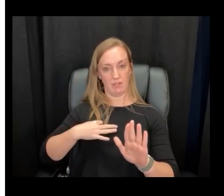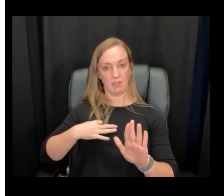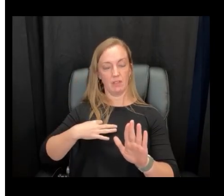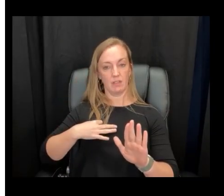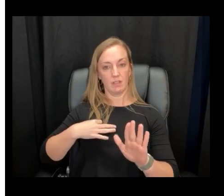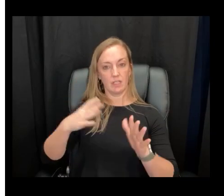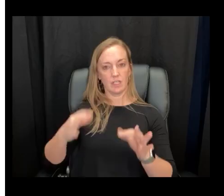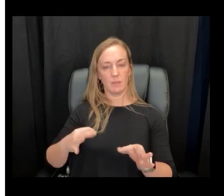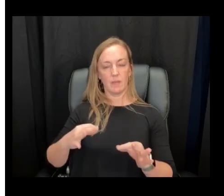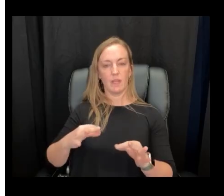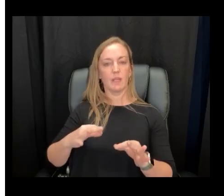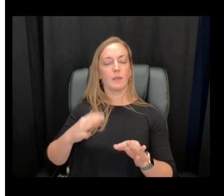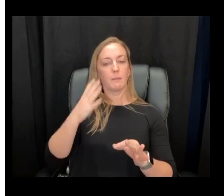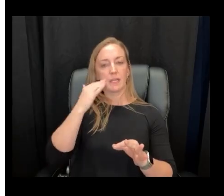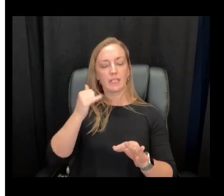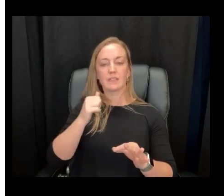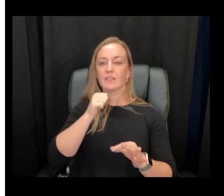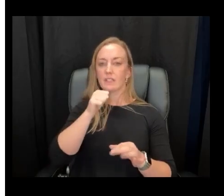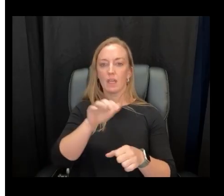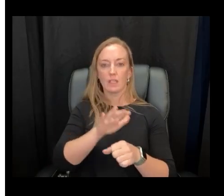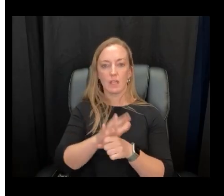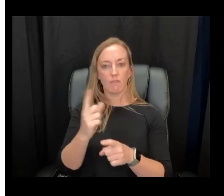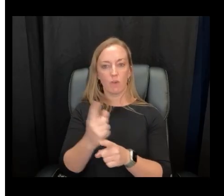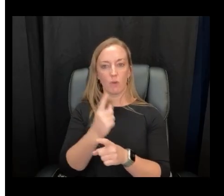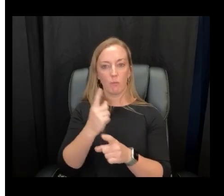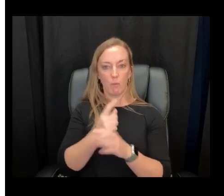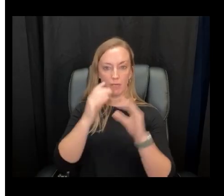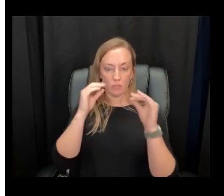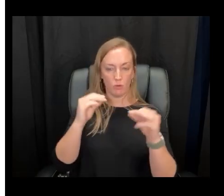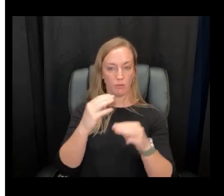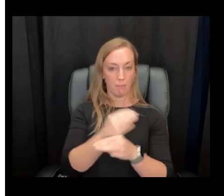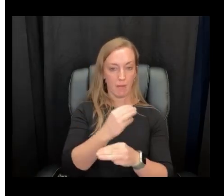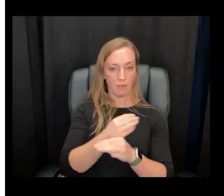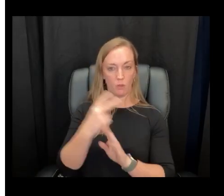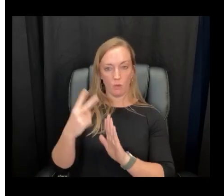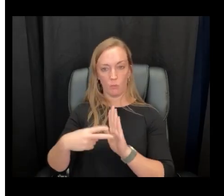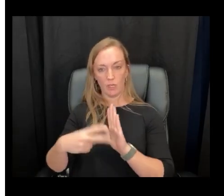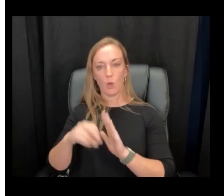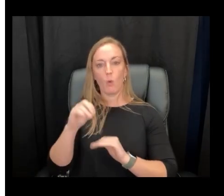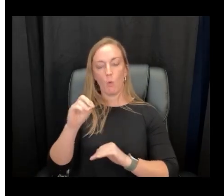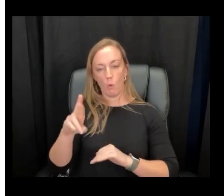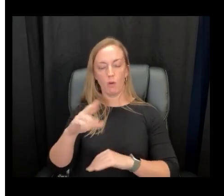determination is a lack of appropriate instruction in math or reading or limited